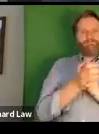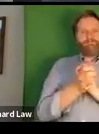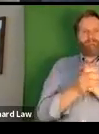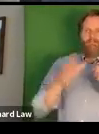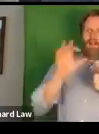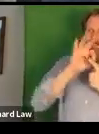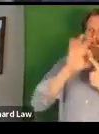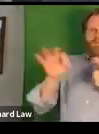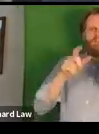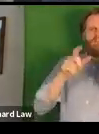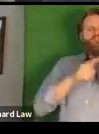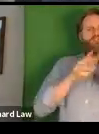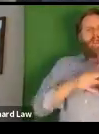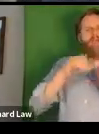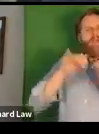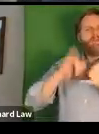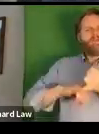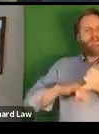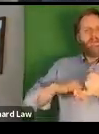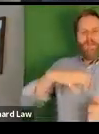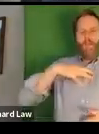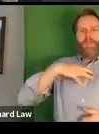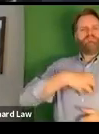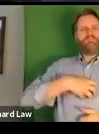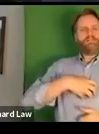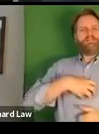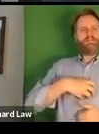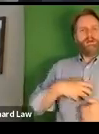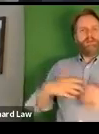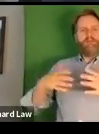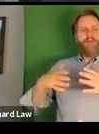president of the Home Office group James do you just want to give us a flavor of